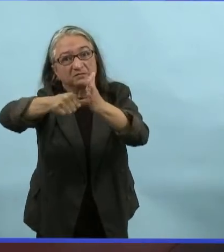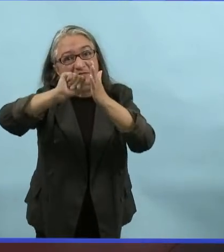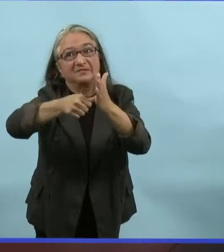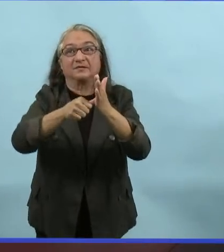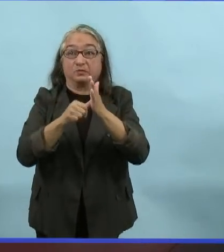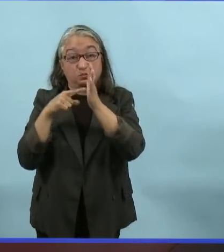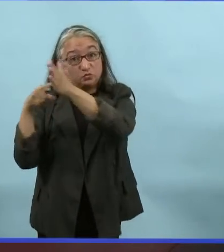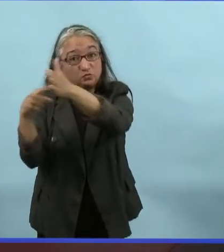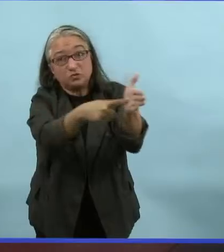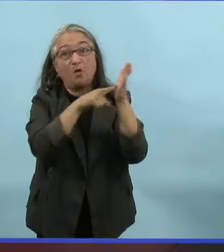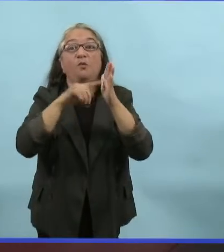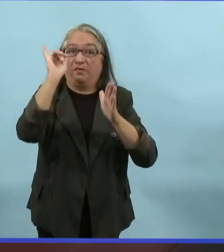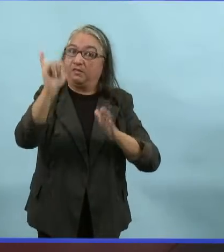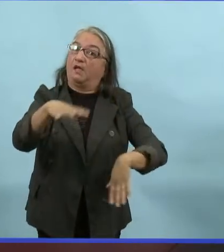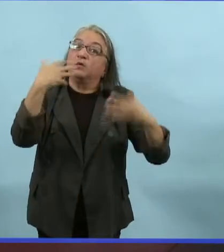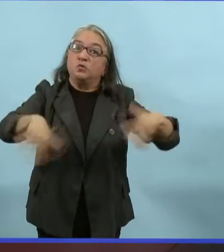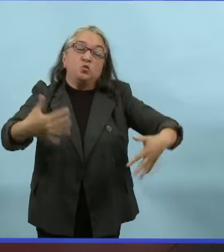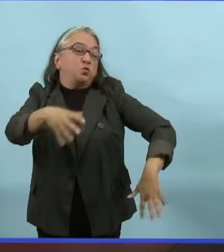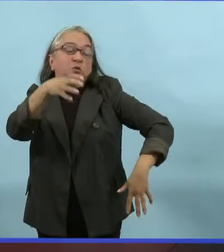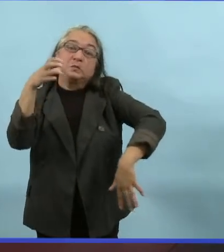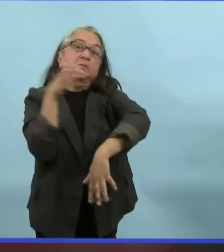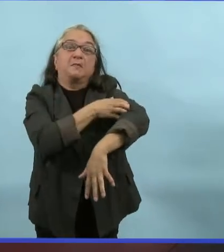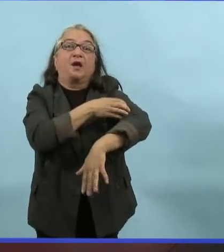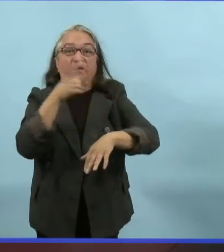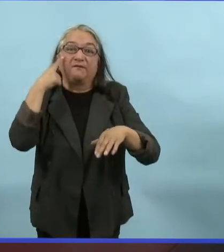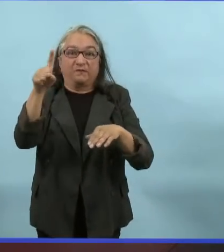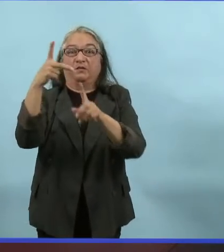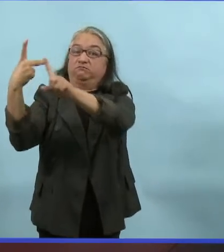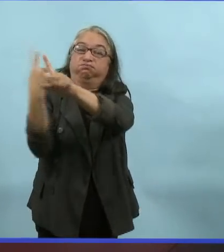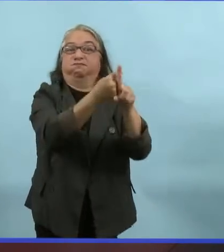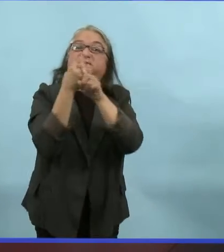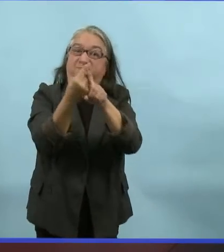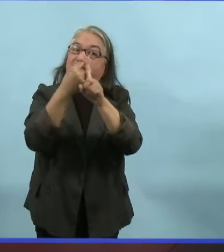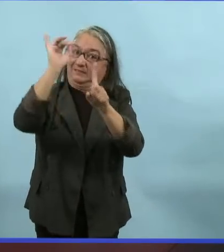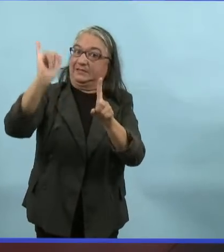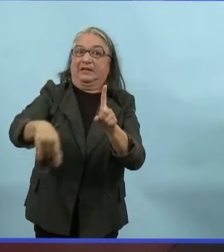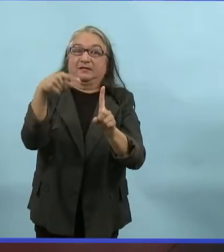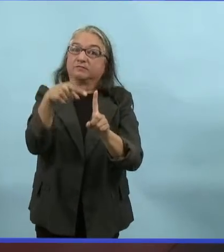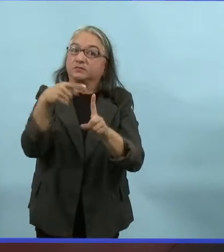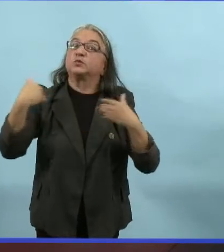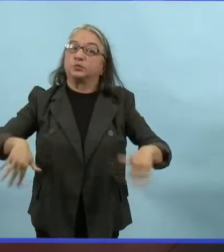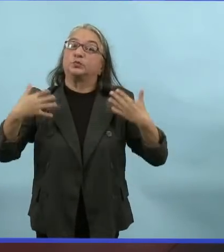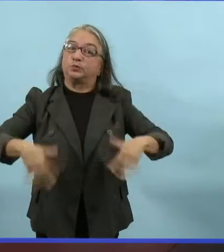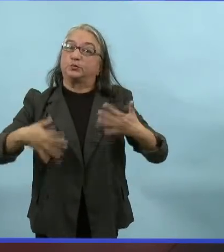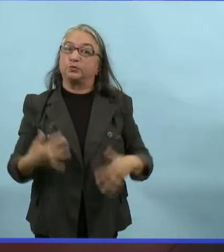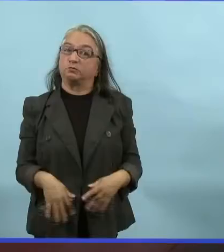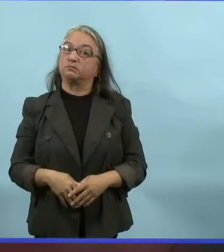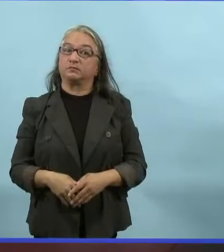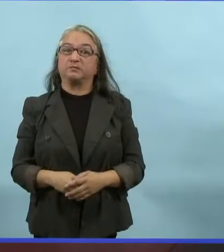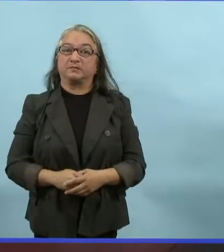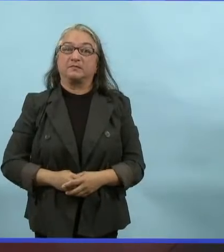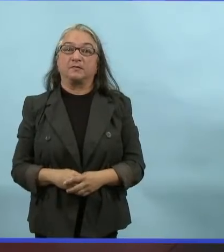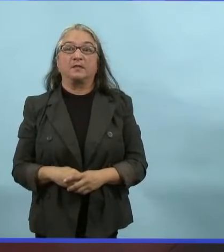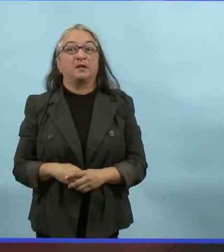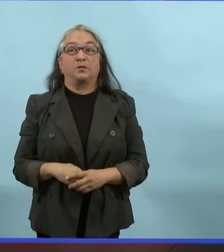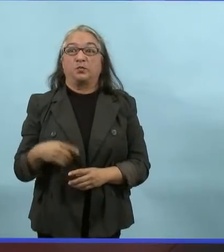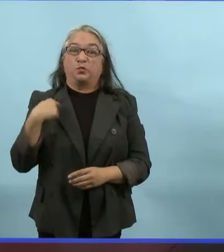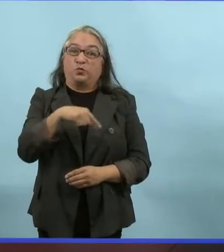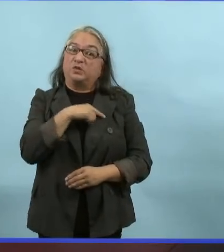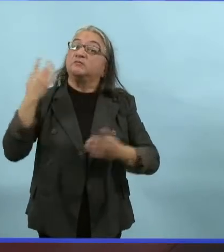Manitobans becoming vaccinated and this is on our way to that post-pandemic Manitoba so we know some